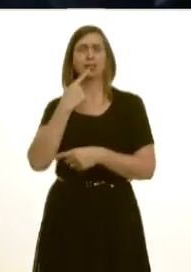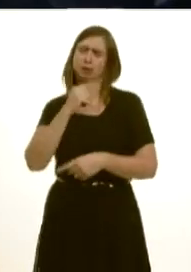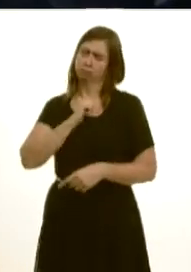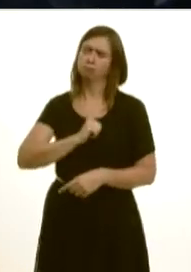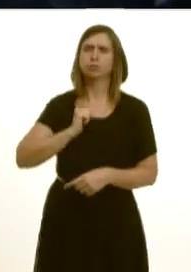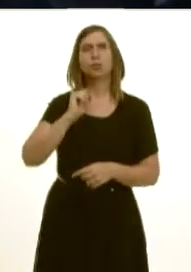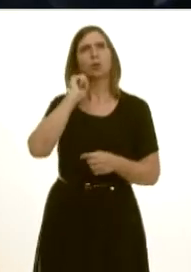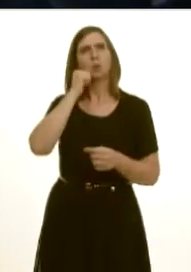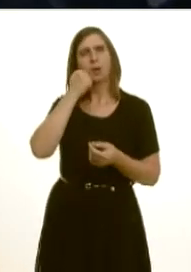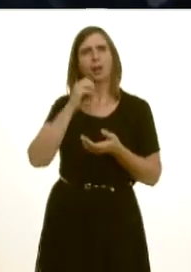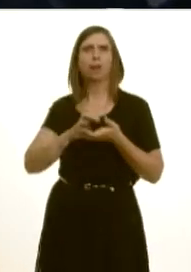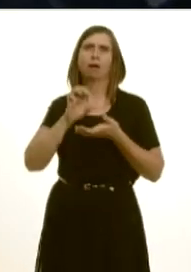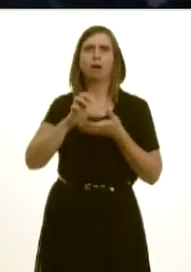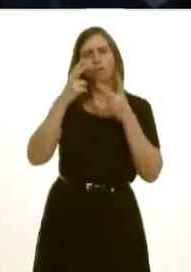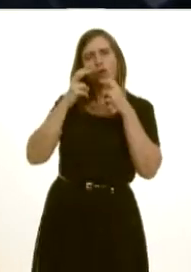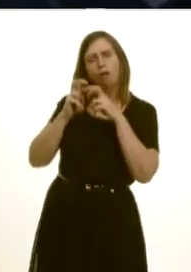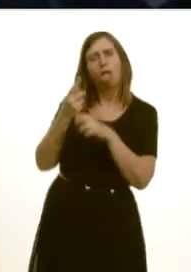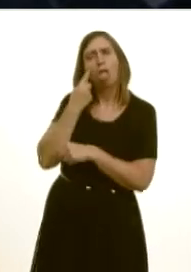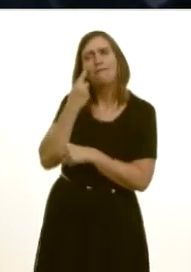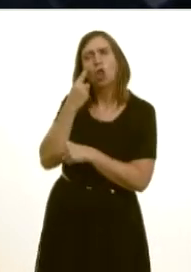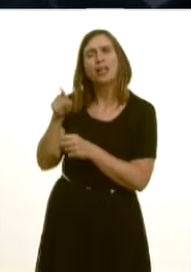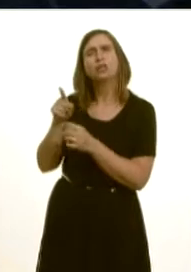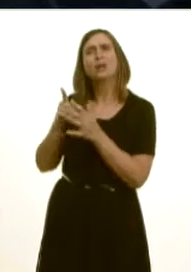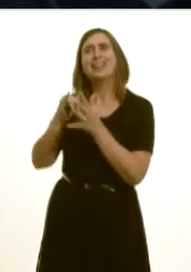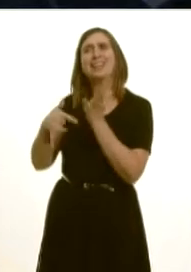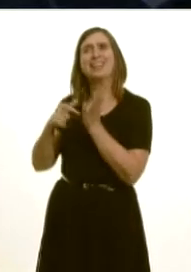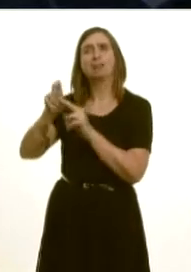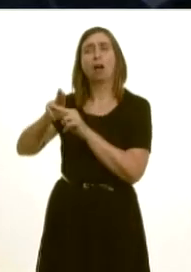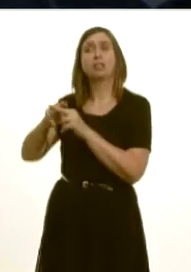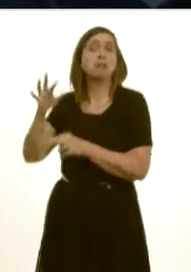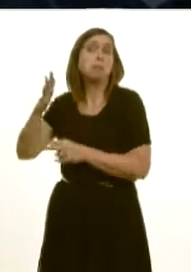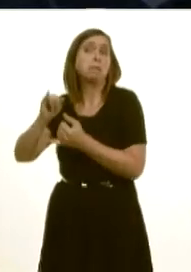the feasibility of opening a station in east Cardiff, perhaps in St Mellons, so when can